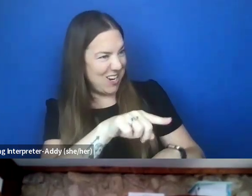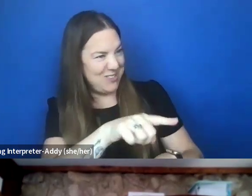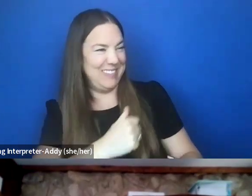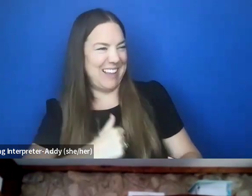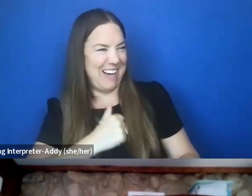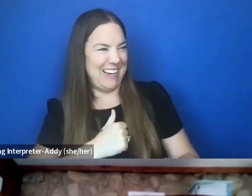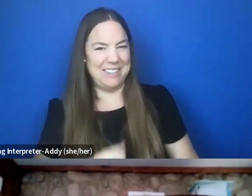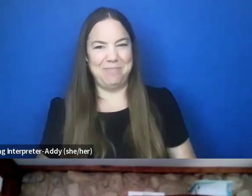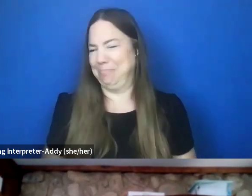Elissa w/ APRIL: All good.